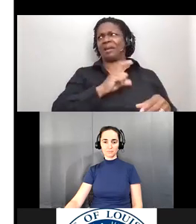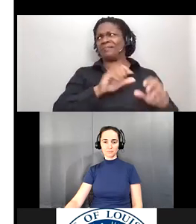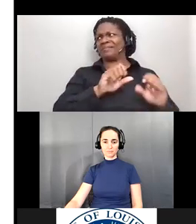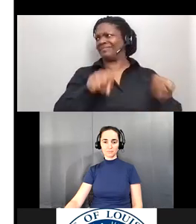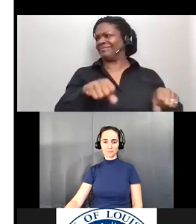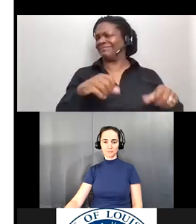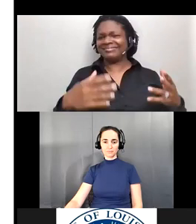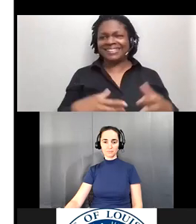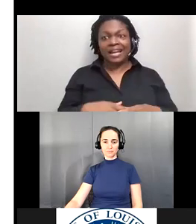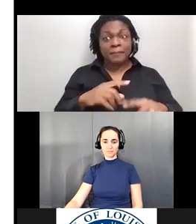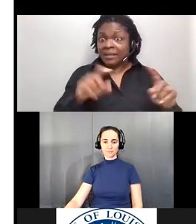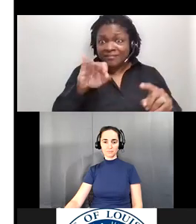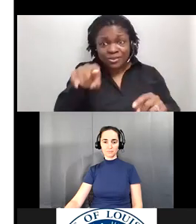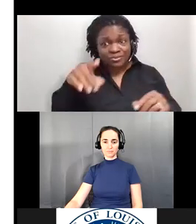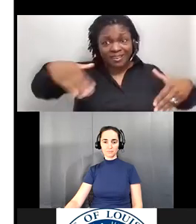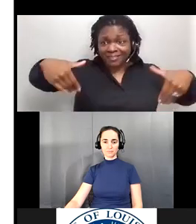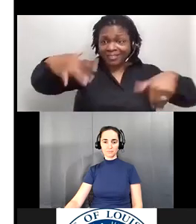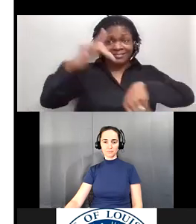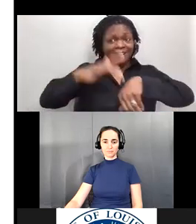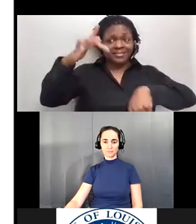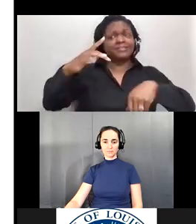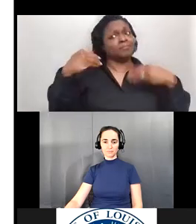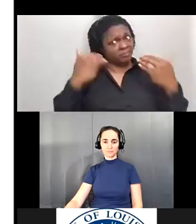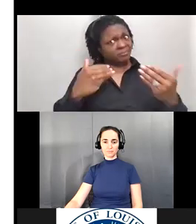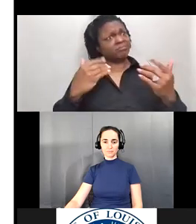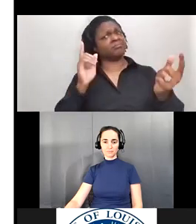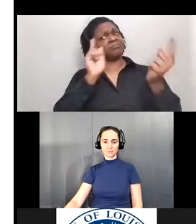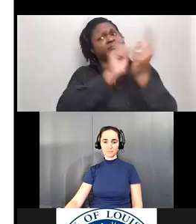been to a police department. I mean, get to know the people that may serve you that may